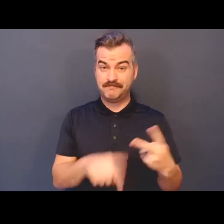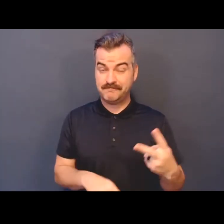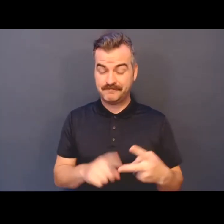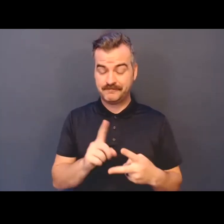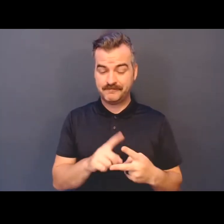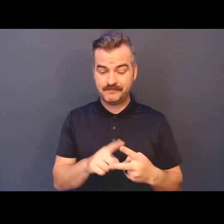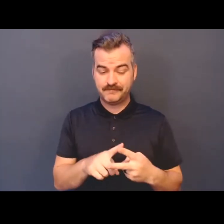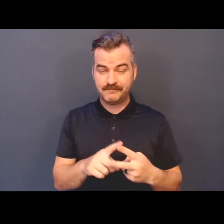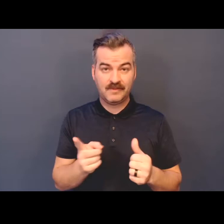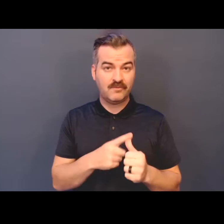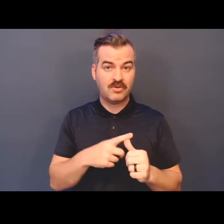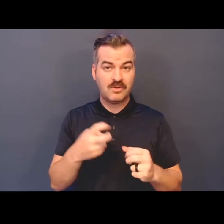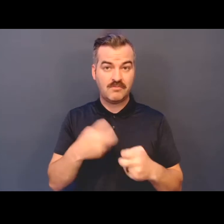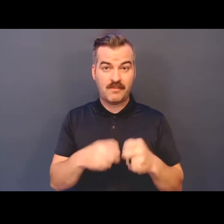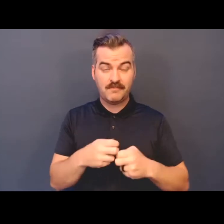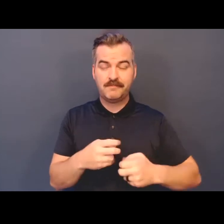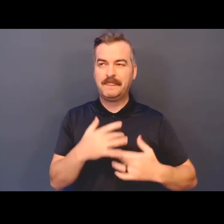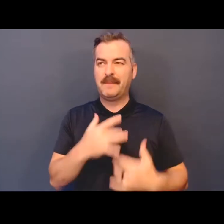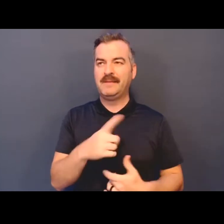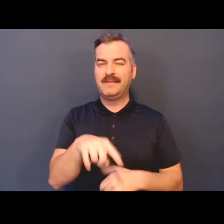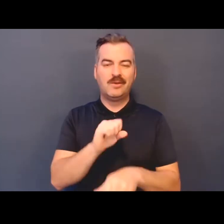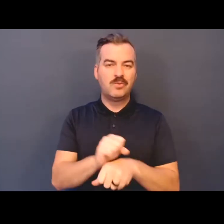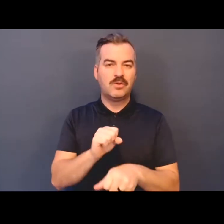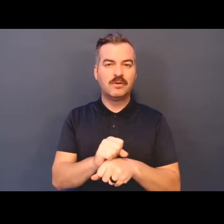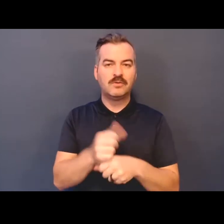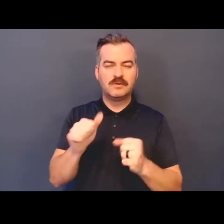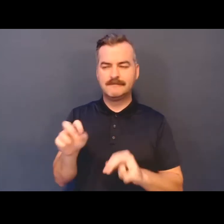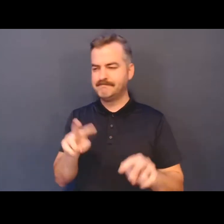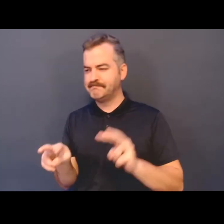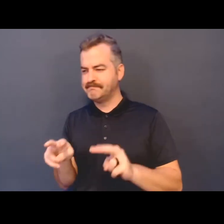15:11:21 First, clinicians typically work to discern a patient's agenda with open ended